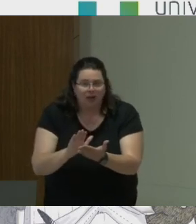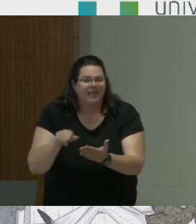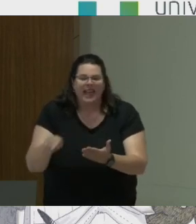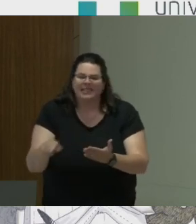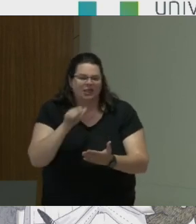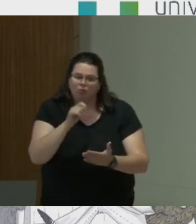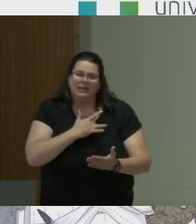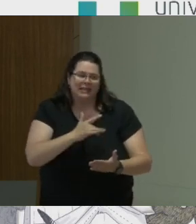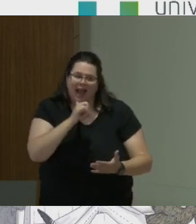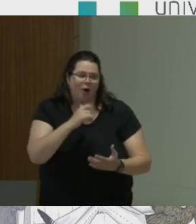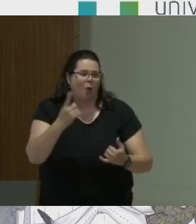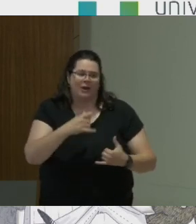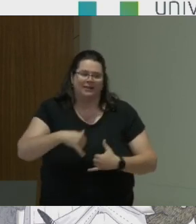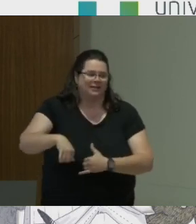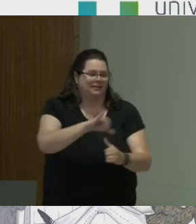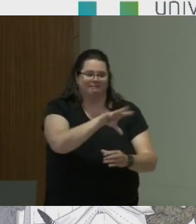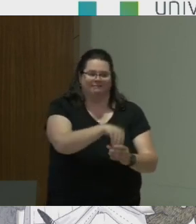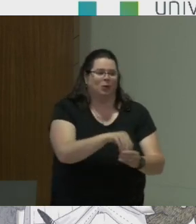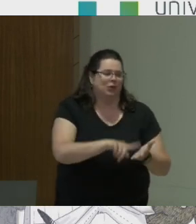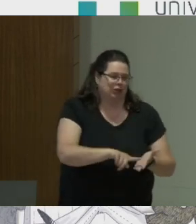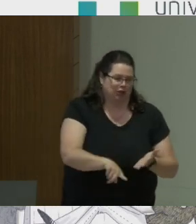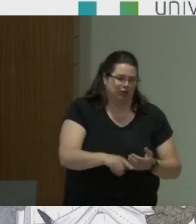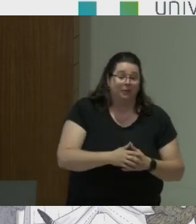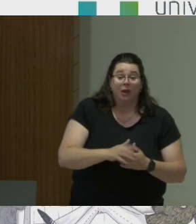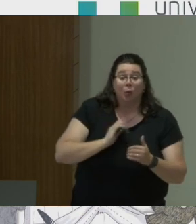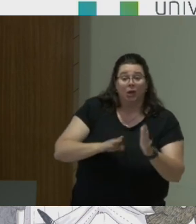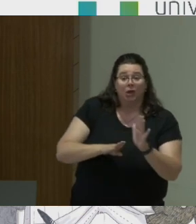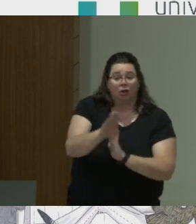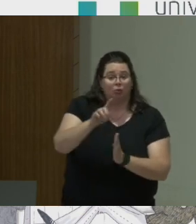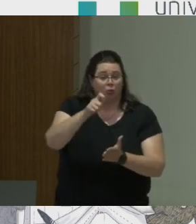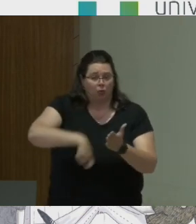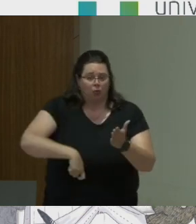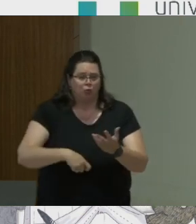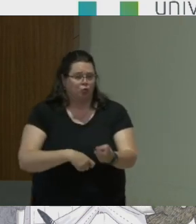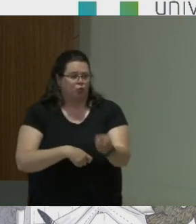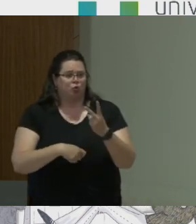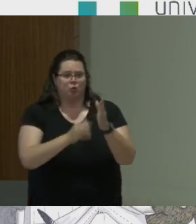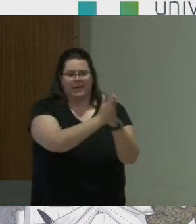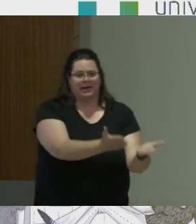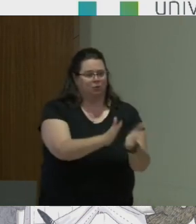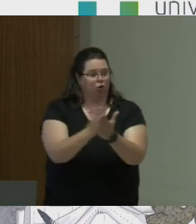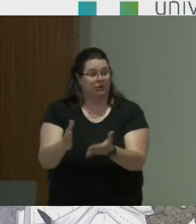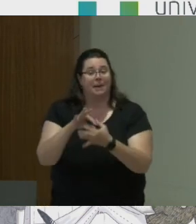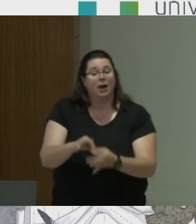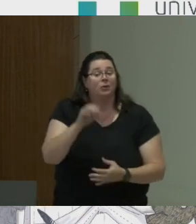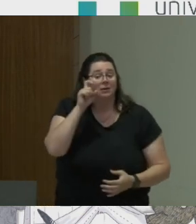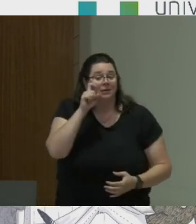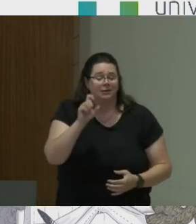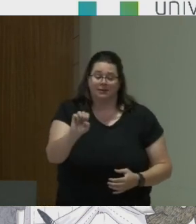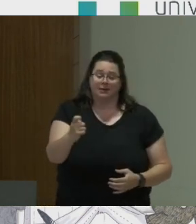We developed two textbooks on sex education and self-protection in the